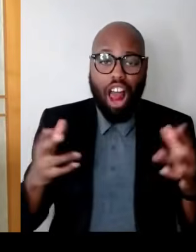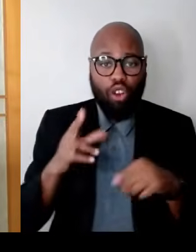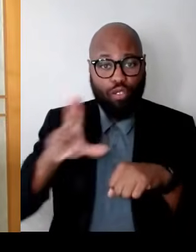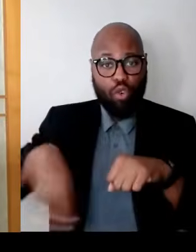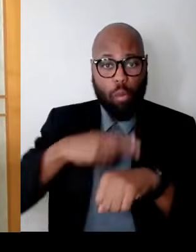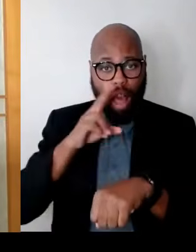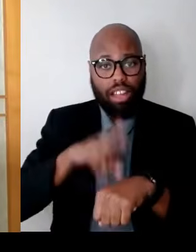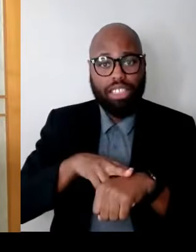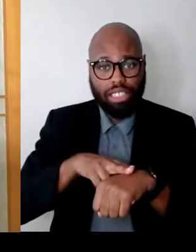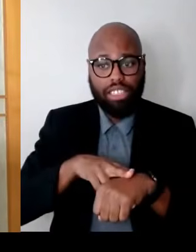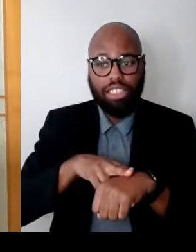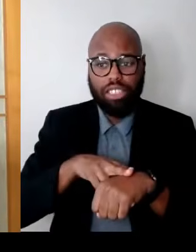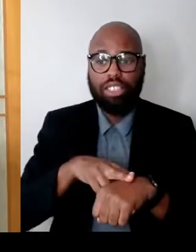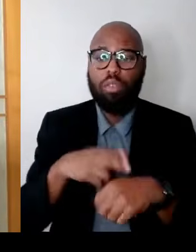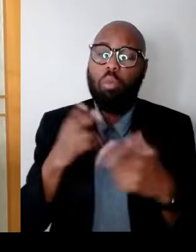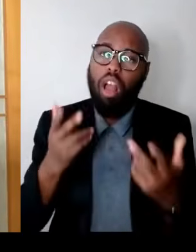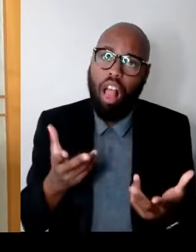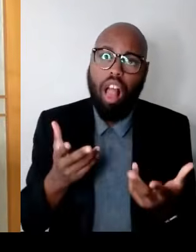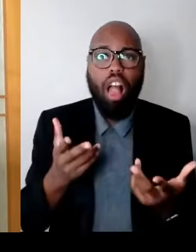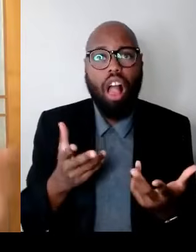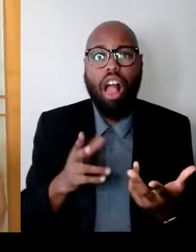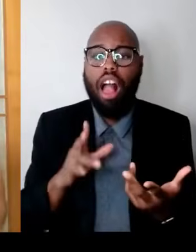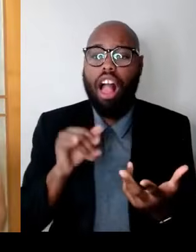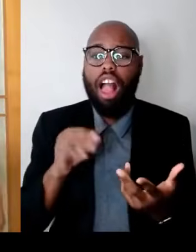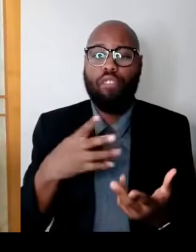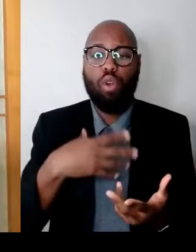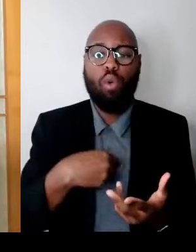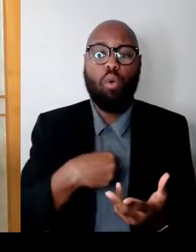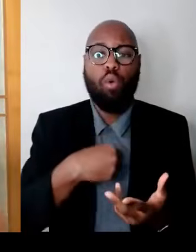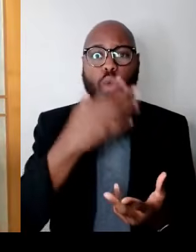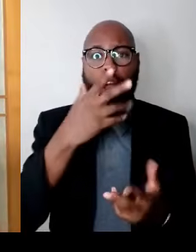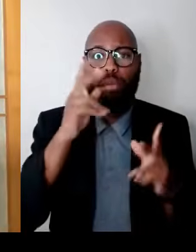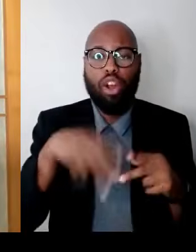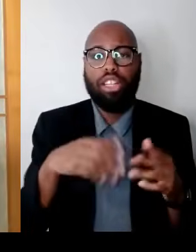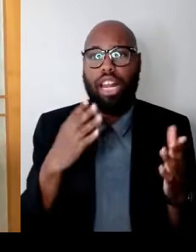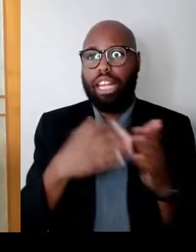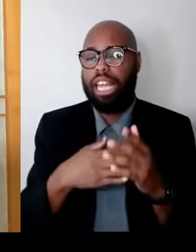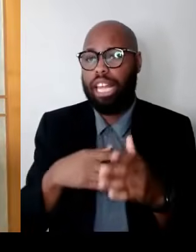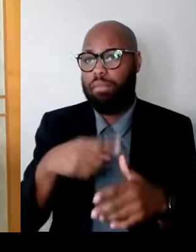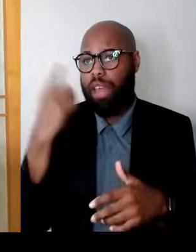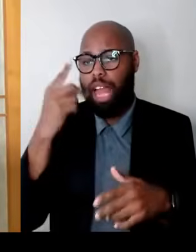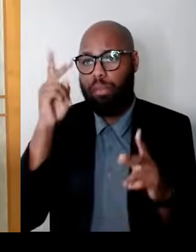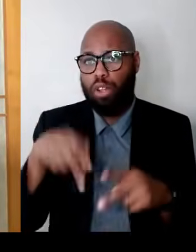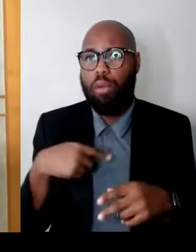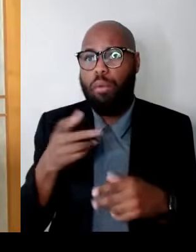well, if he was a white person against Black people, well, just because they have a mental illness,